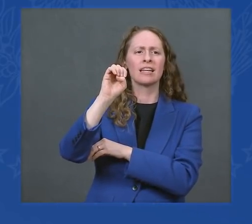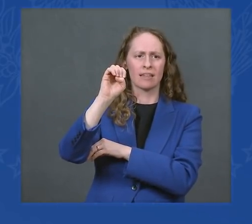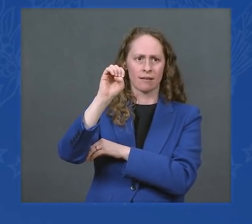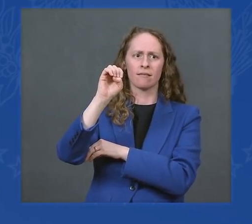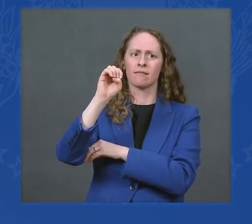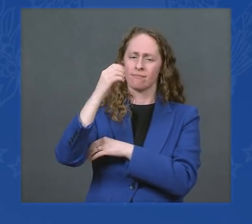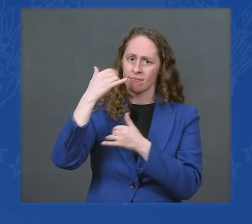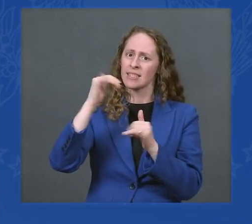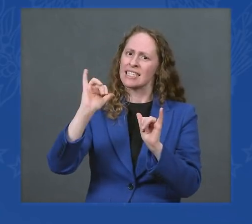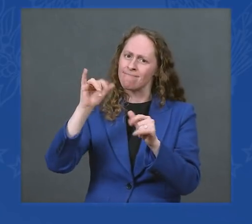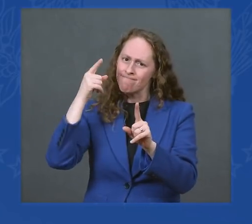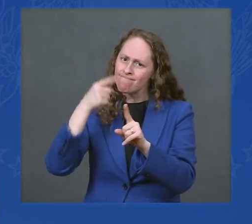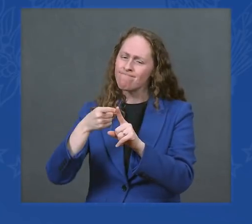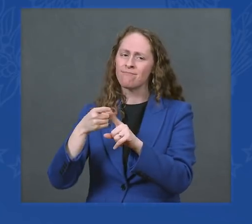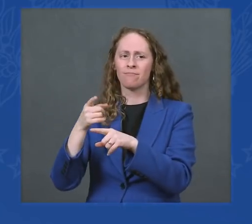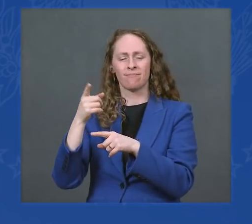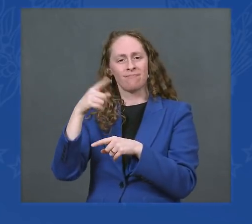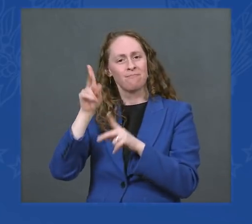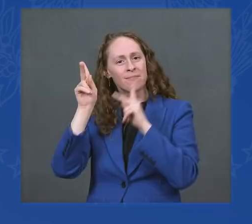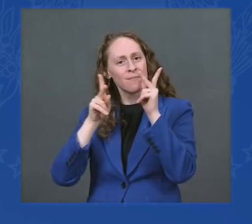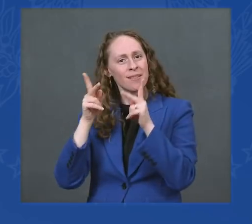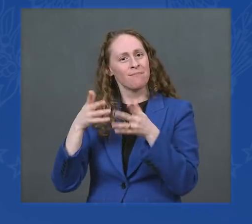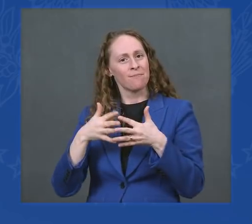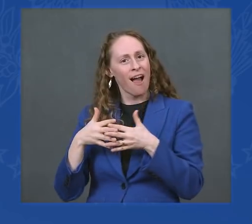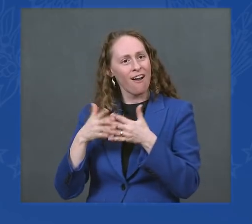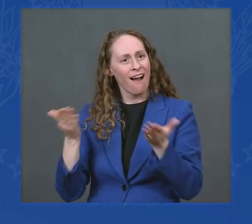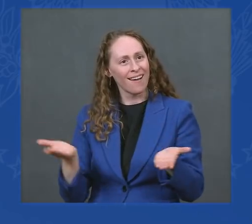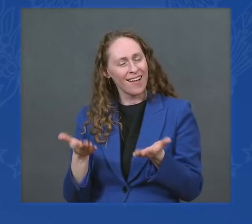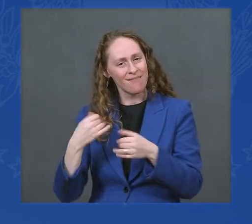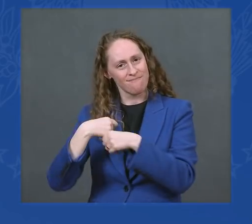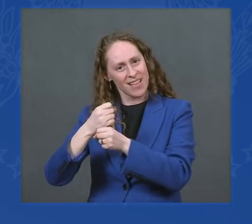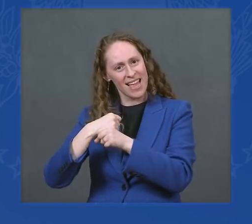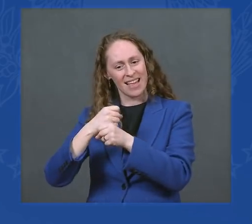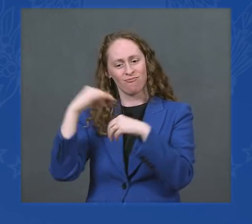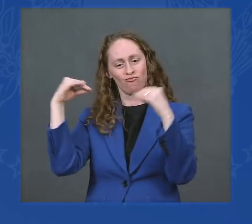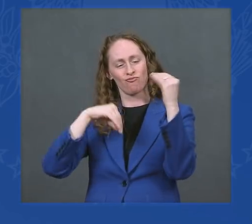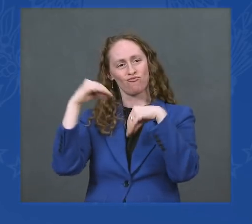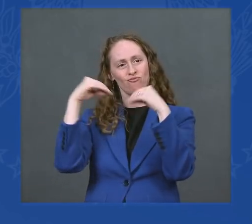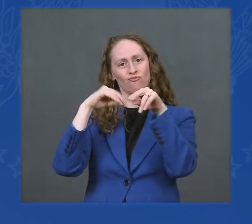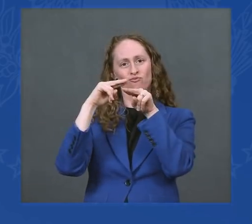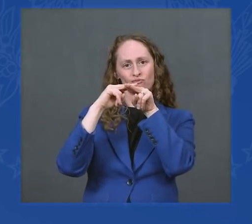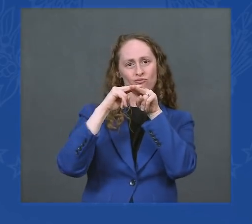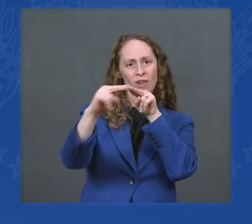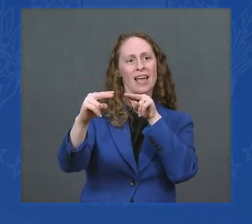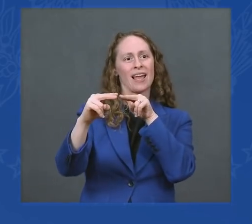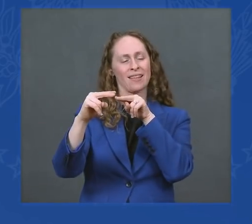heck of a lot of pollution out of the air. They're going to be sold in countries around the world that are going to be buying them,